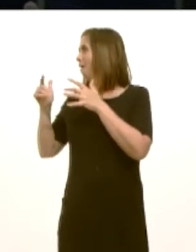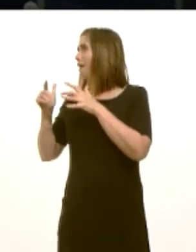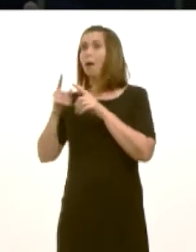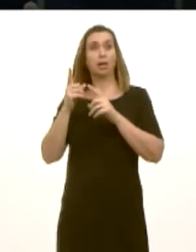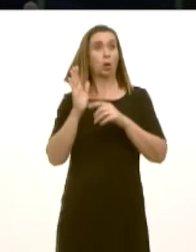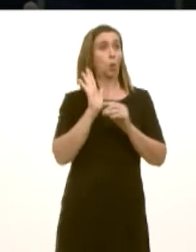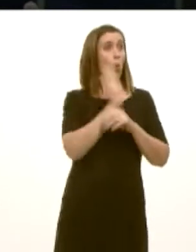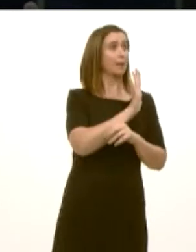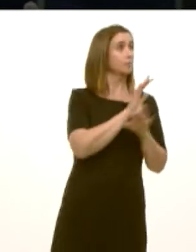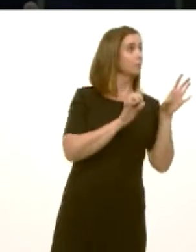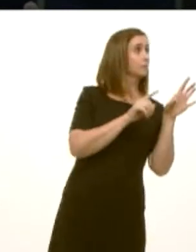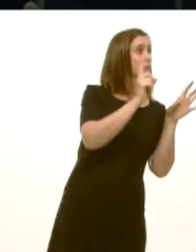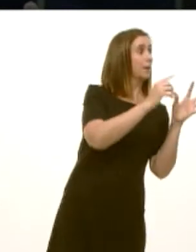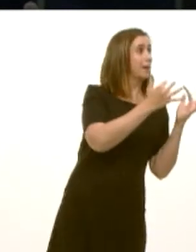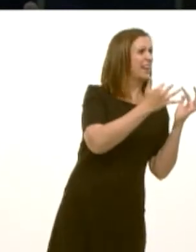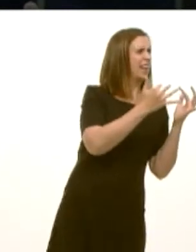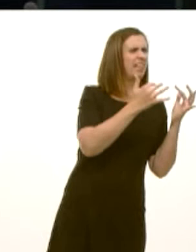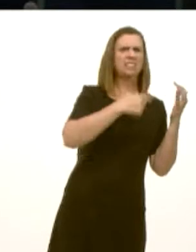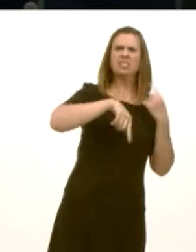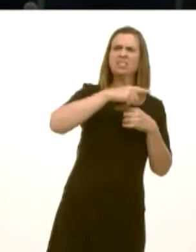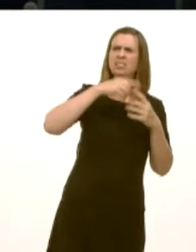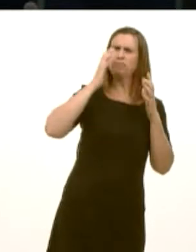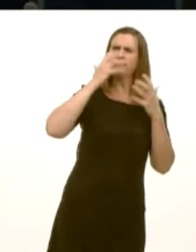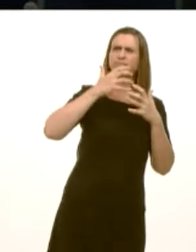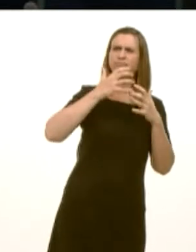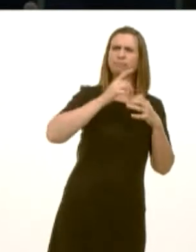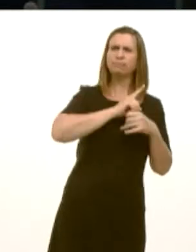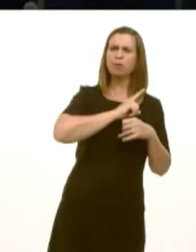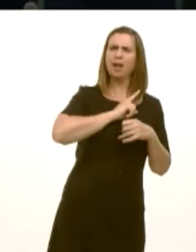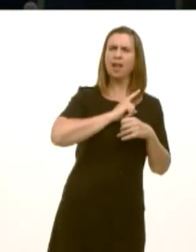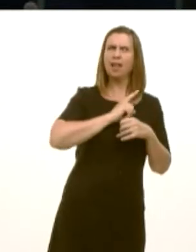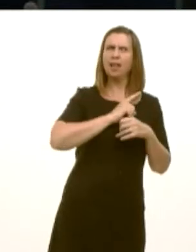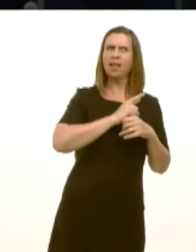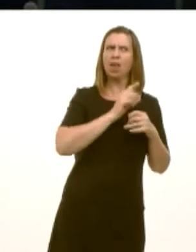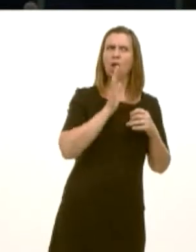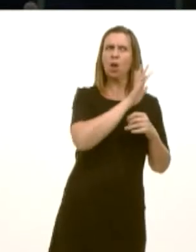are a little concerned perhaps that the westbound look isnít strong enough.